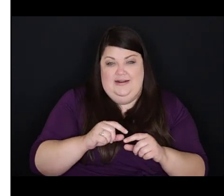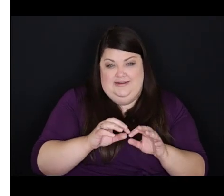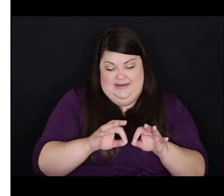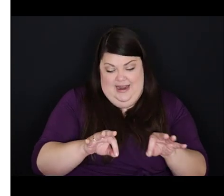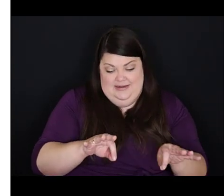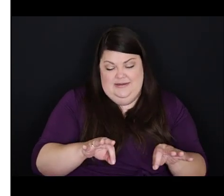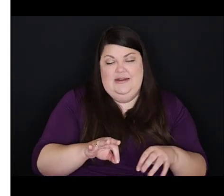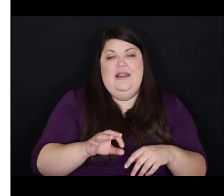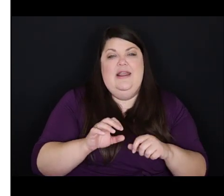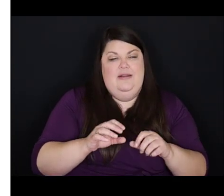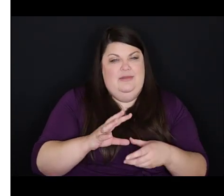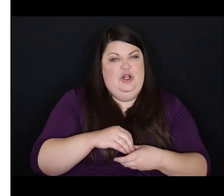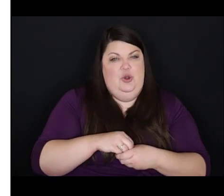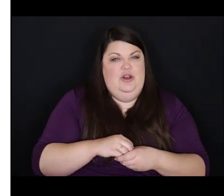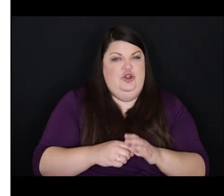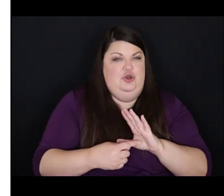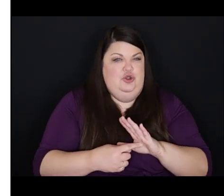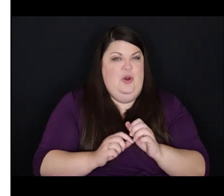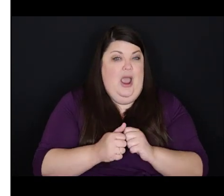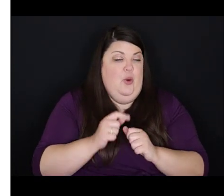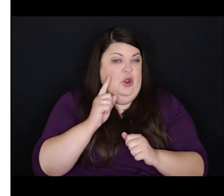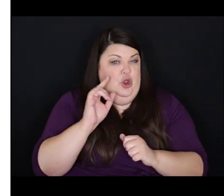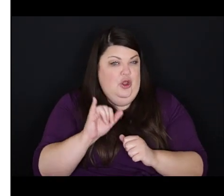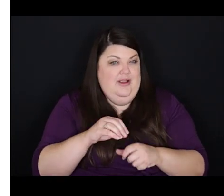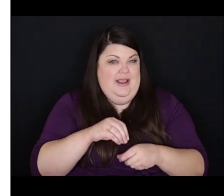here to illustrate how this will look in the portal and what is required.